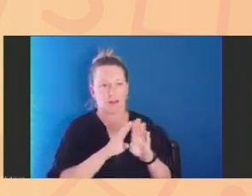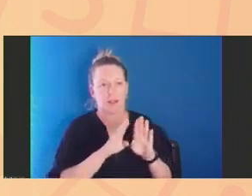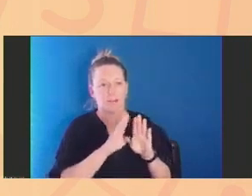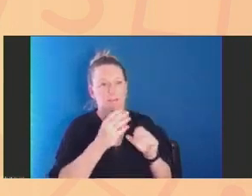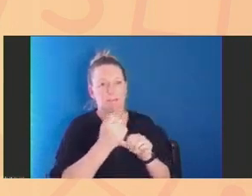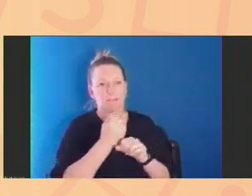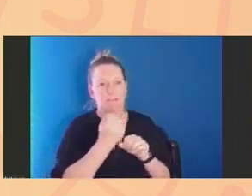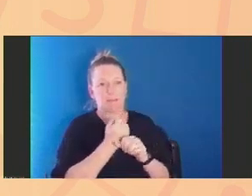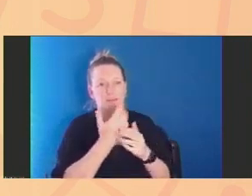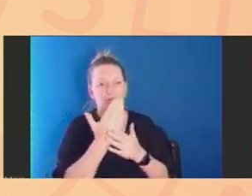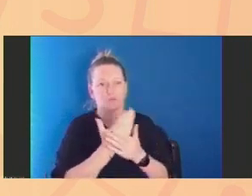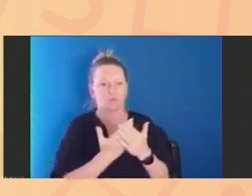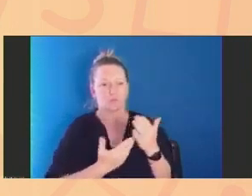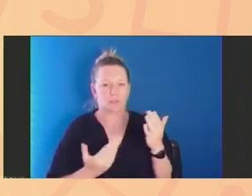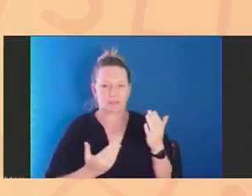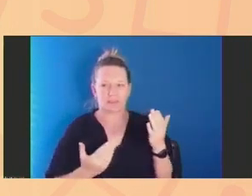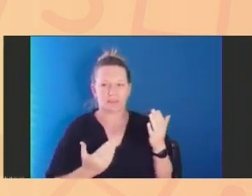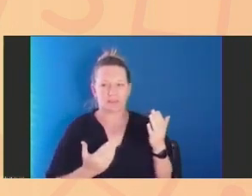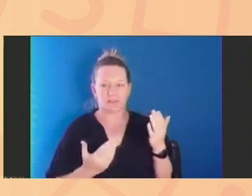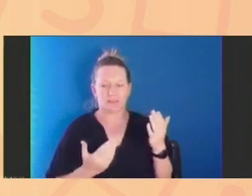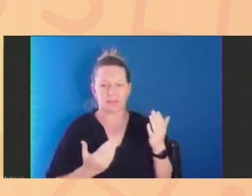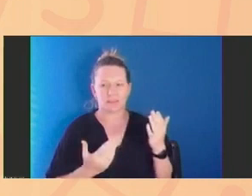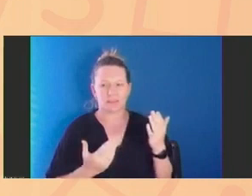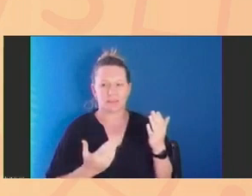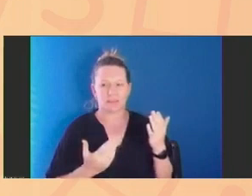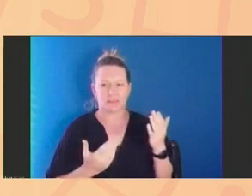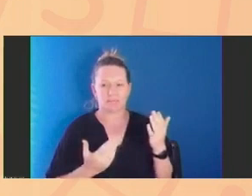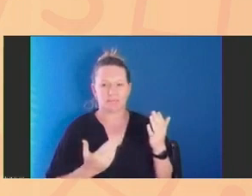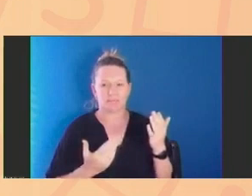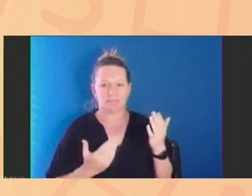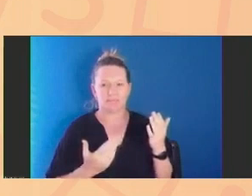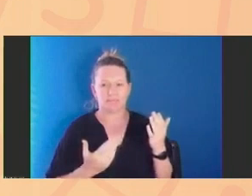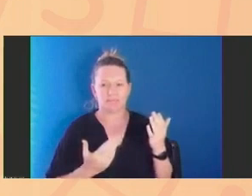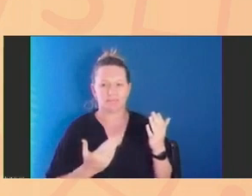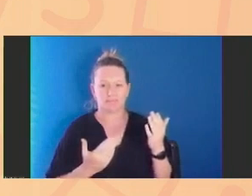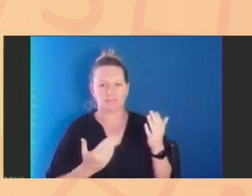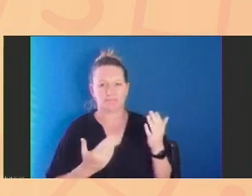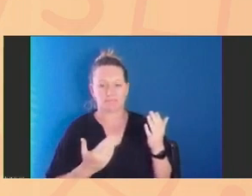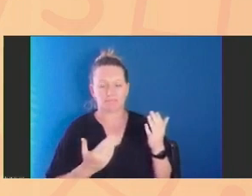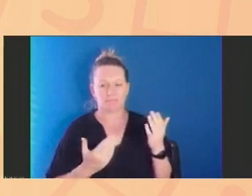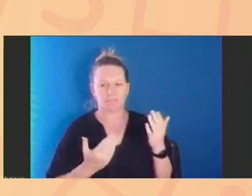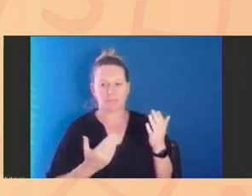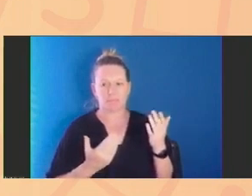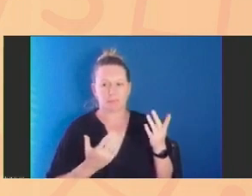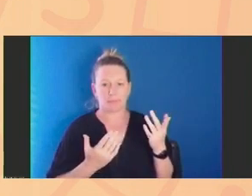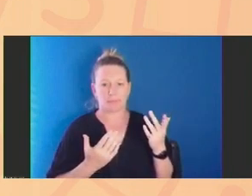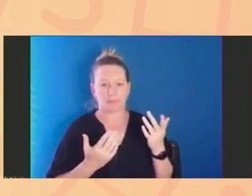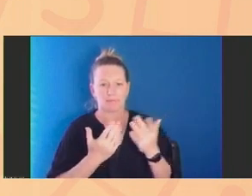like all different, like felts and storyboard